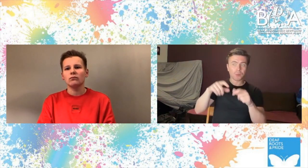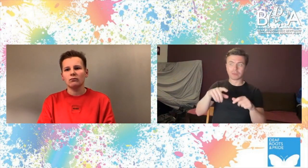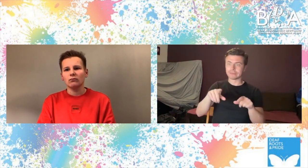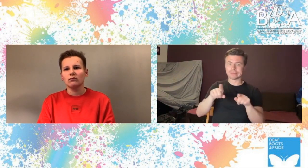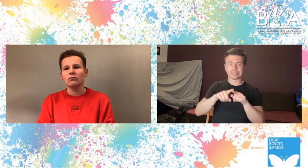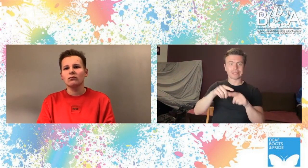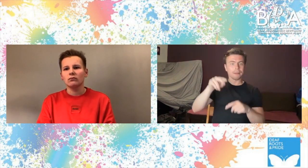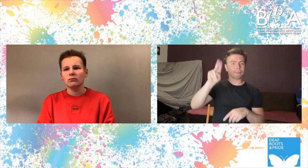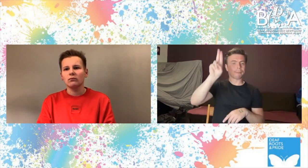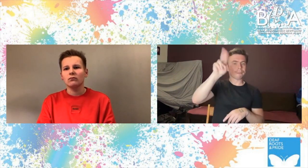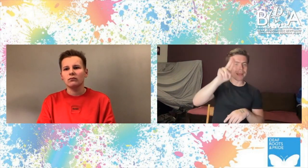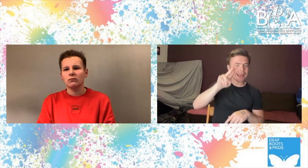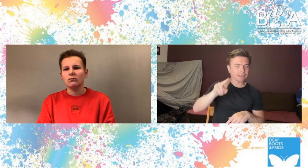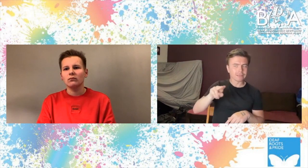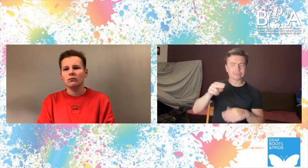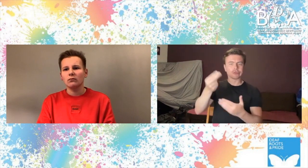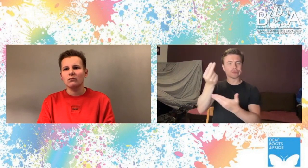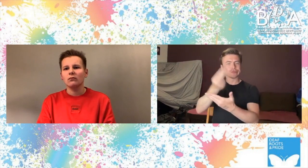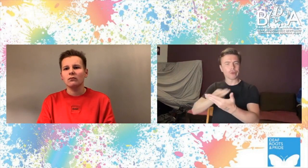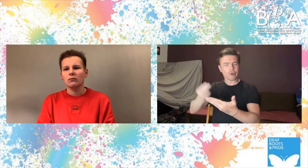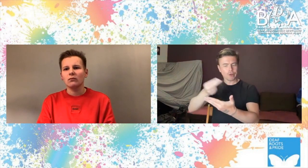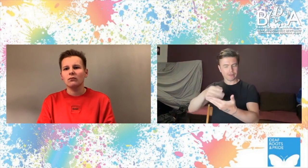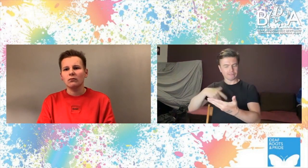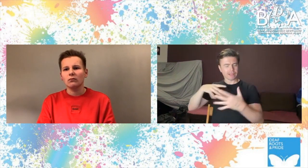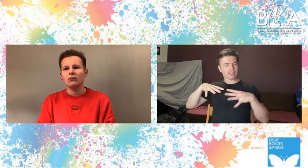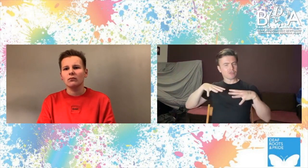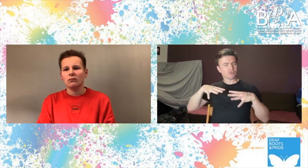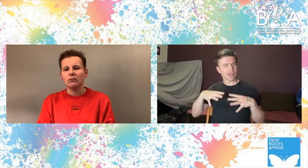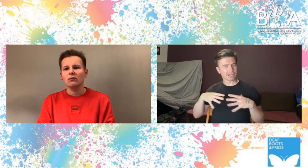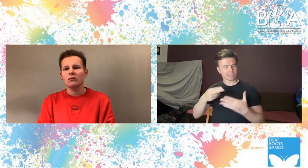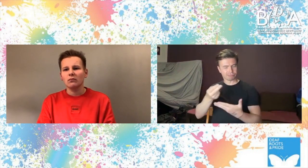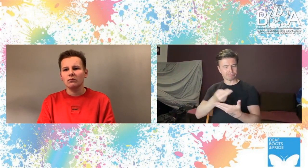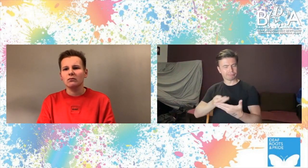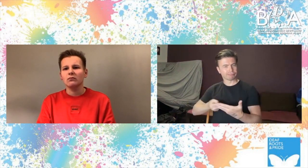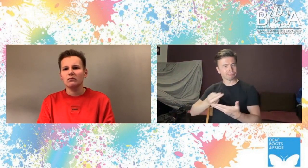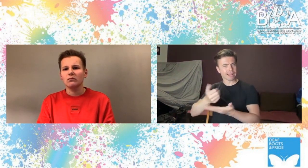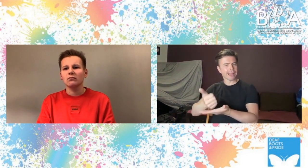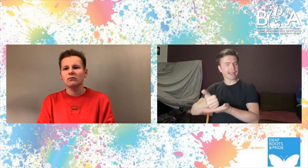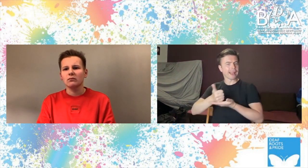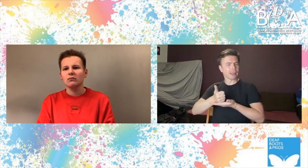Some people paint, some people draw, and they find that very relaxing and really